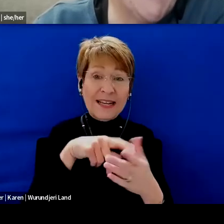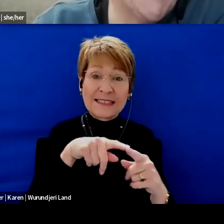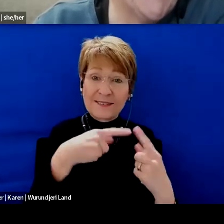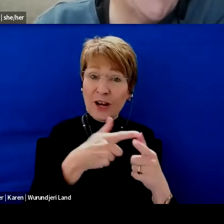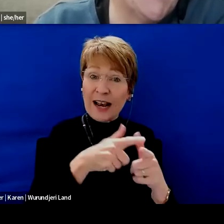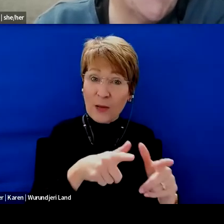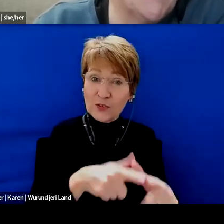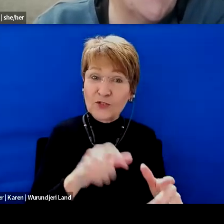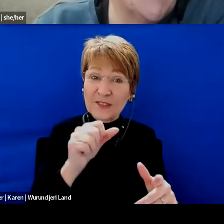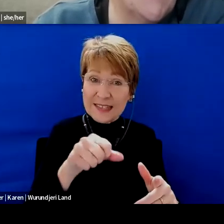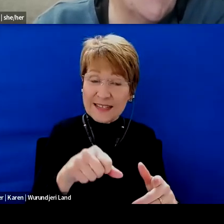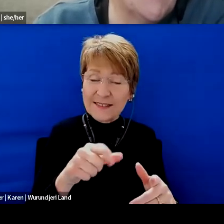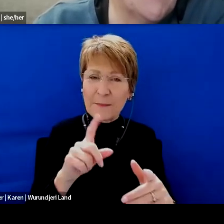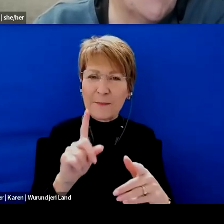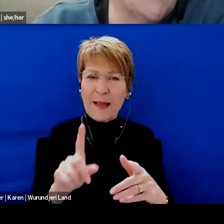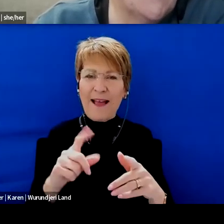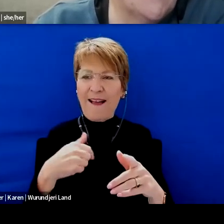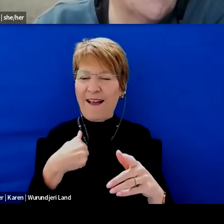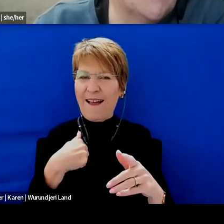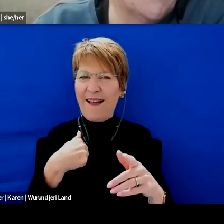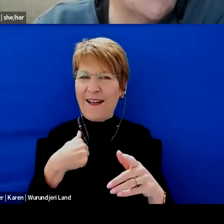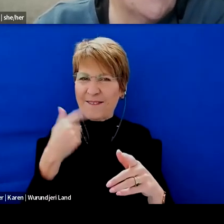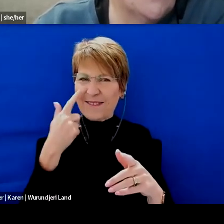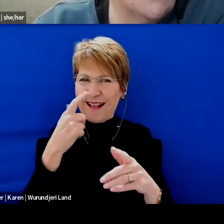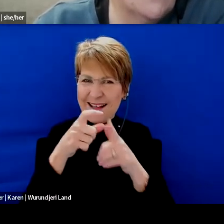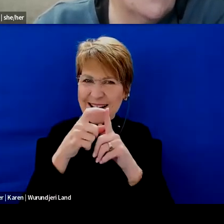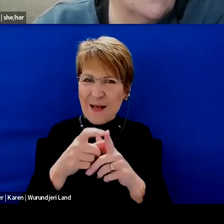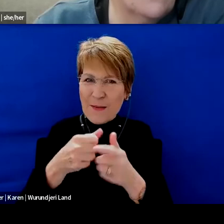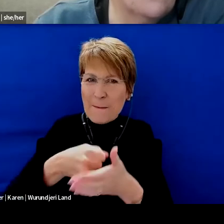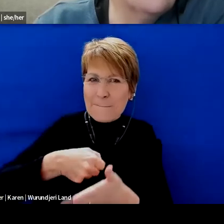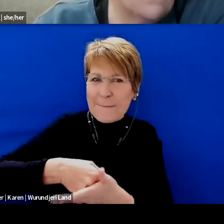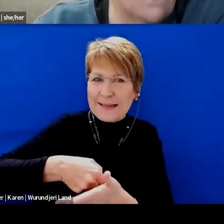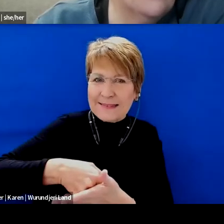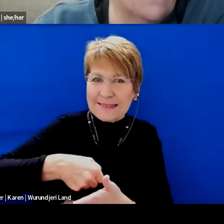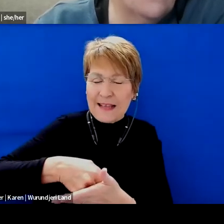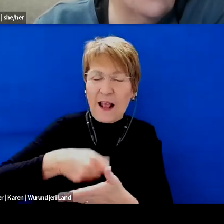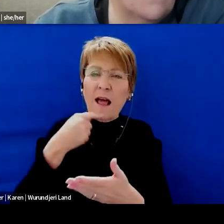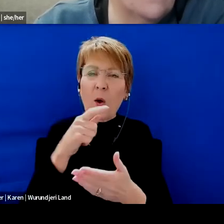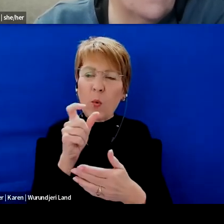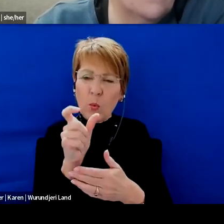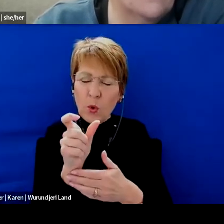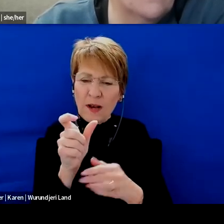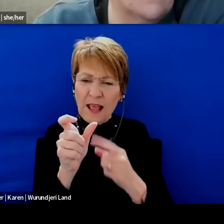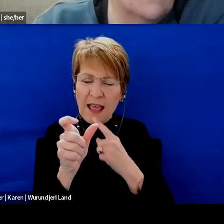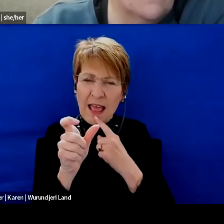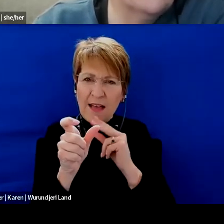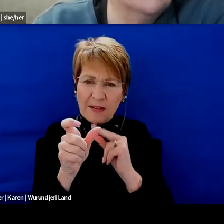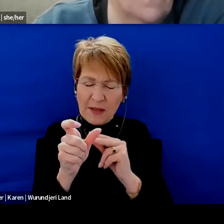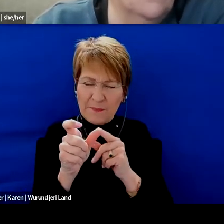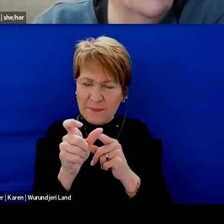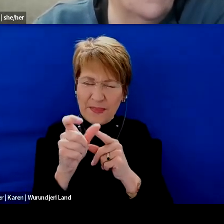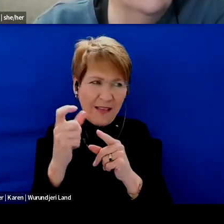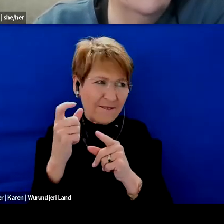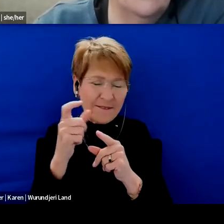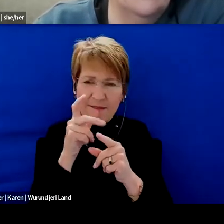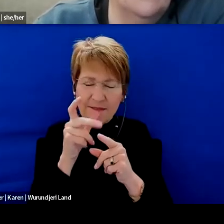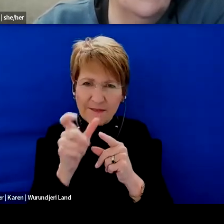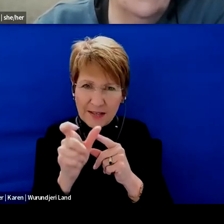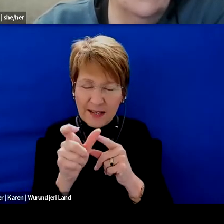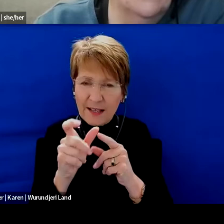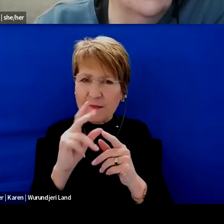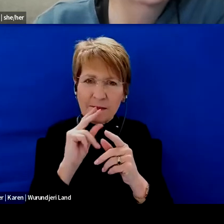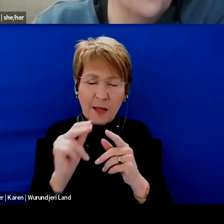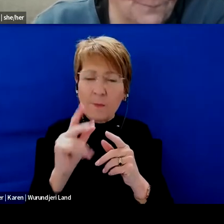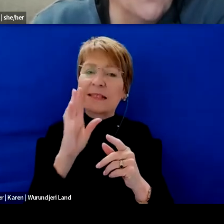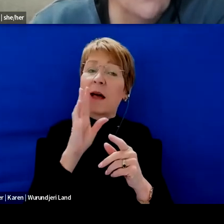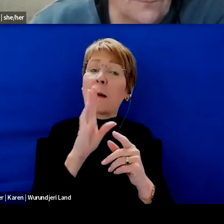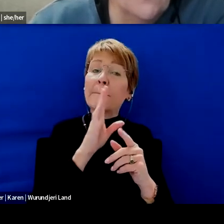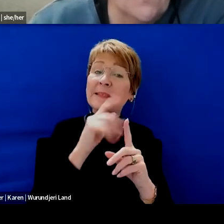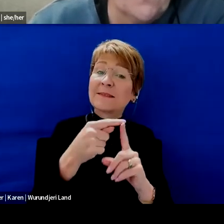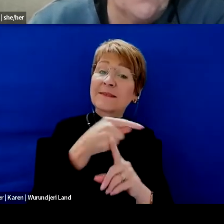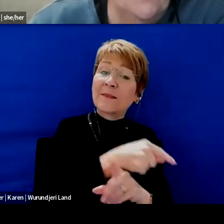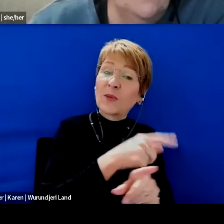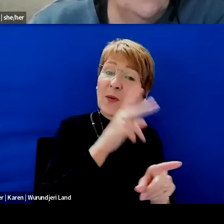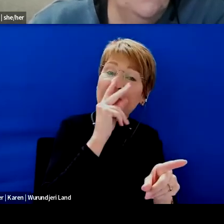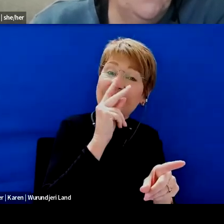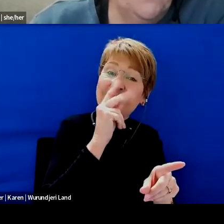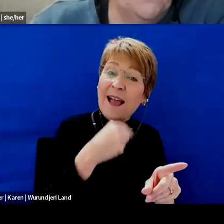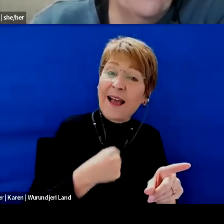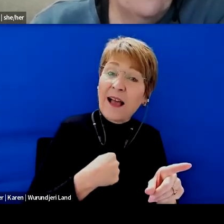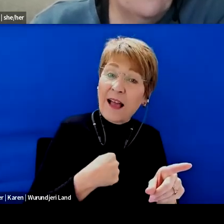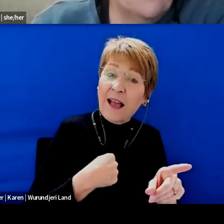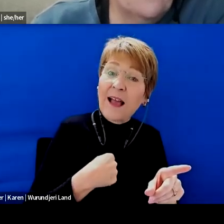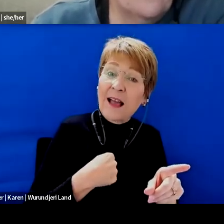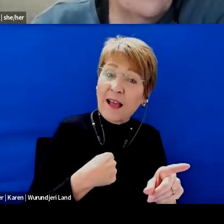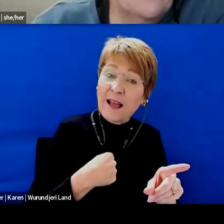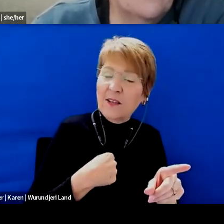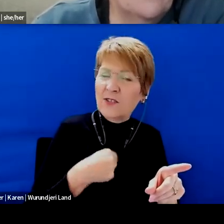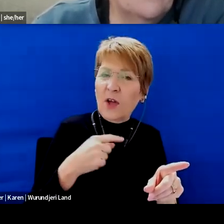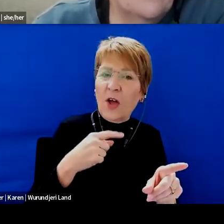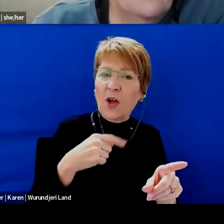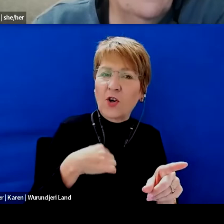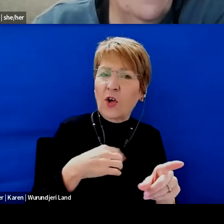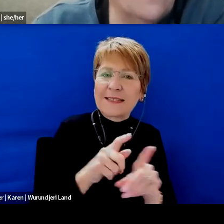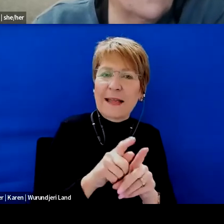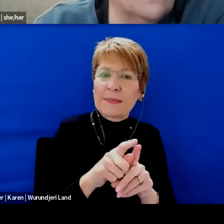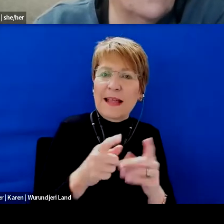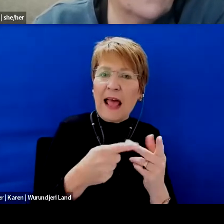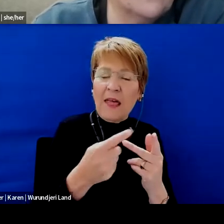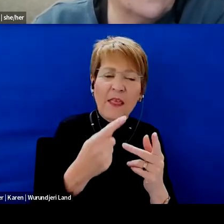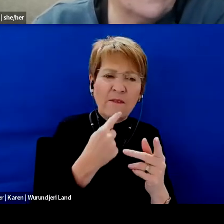But it's really I struggled with the fundamentals so standing out knowing what certain sounds are all that kind of stuff because I missed that milestone last I somewhat reach that milestone, I am finding a lot later my dad.